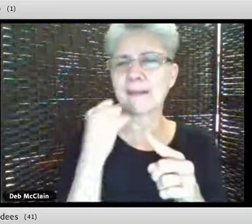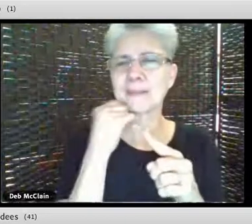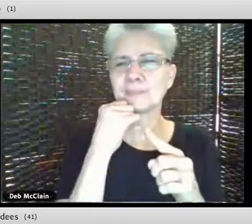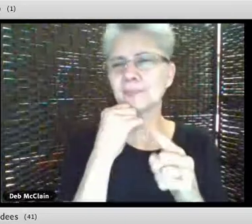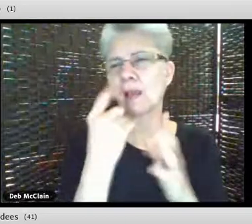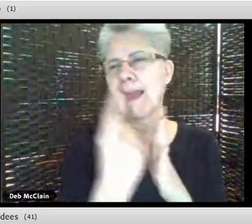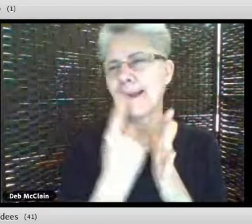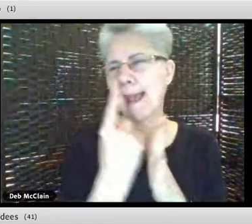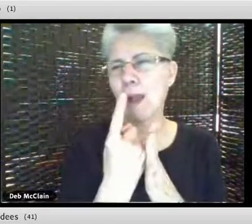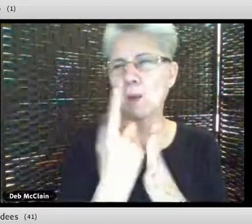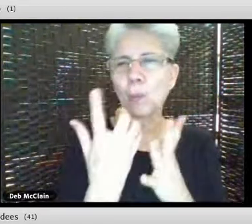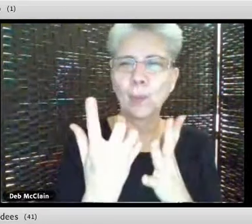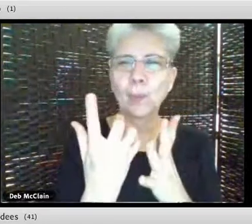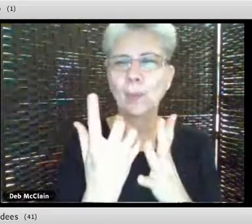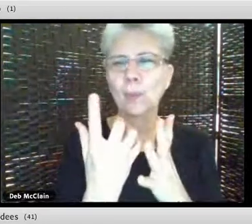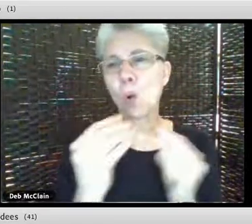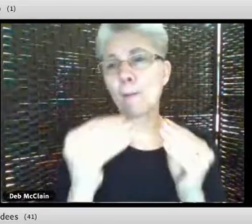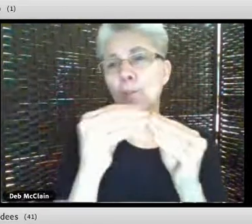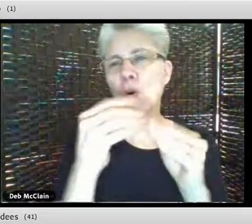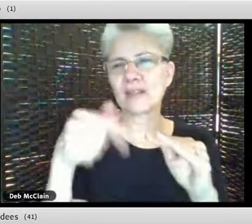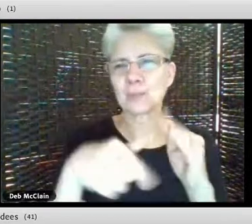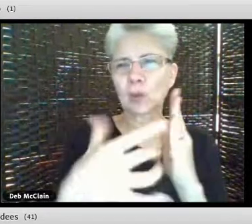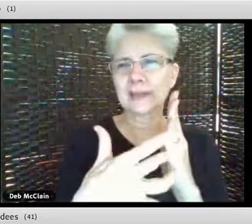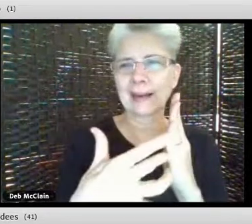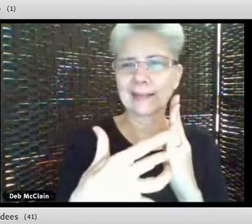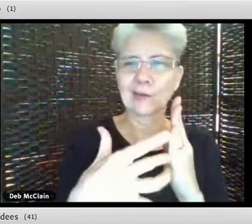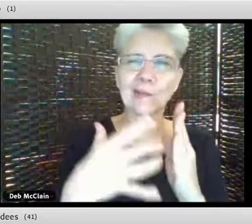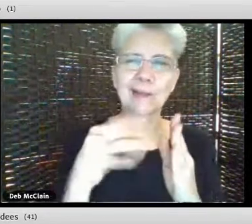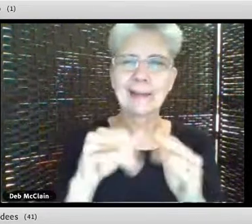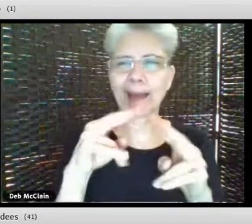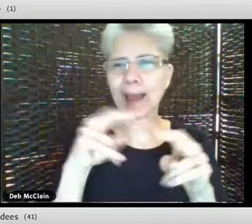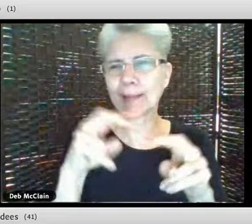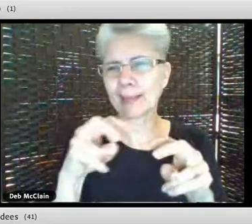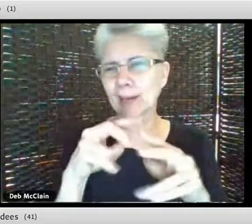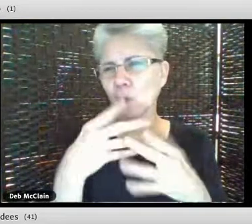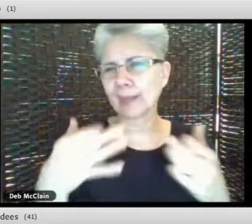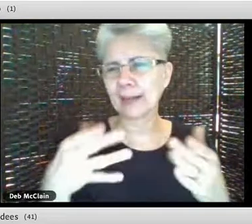So if you have access to that, please take advantage. They're usually an hour, sometimes more